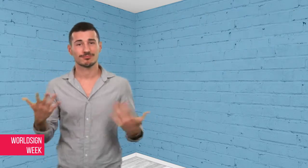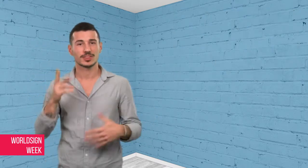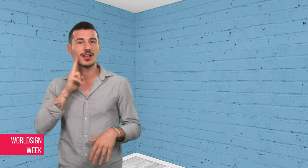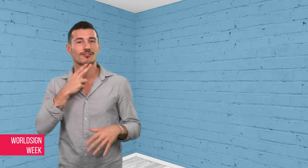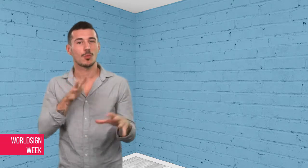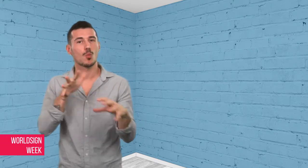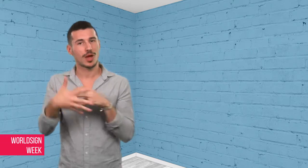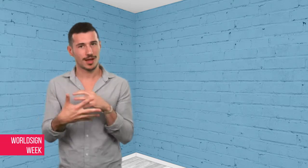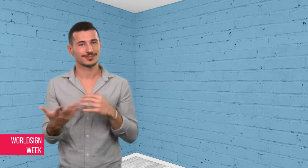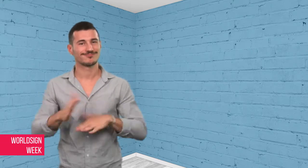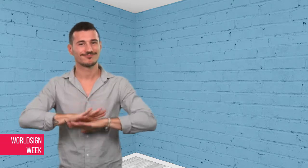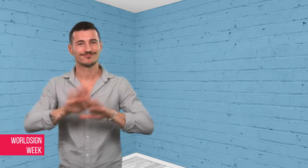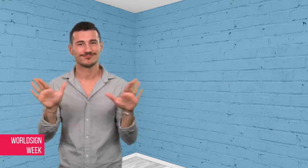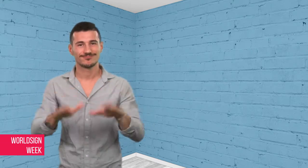That’s it for DeafWire!